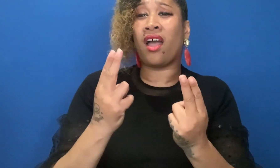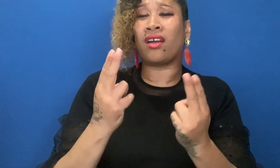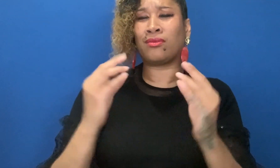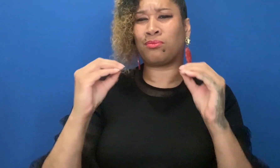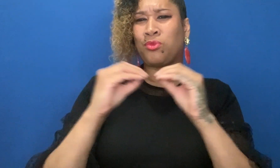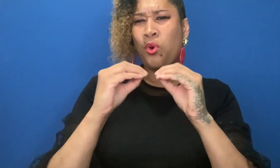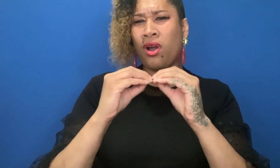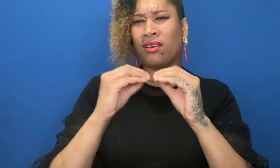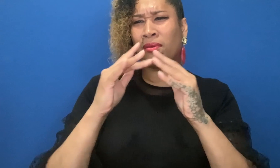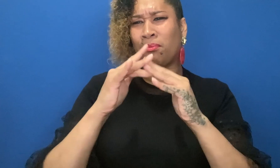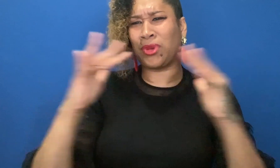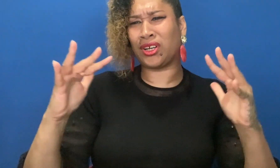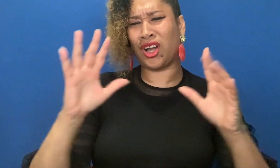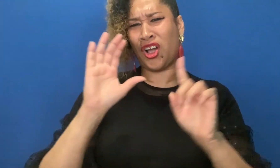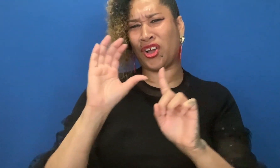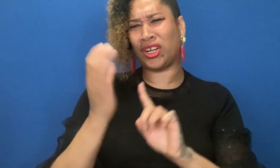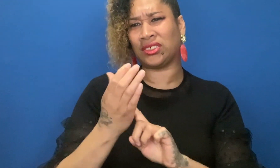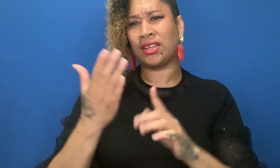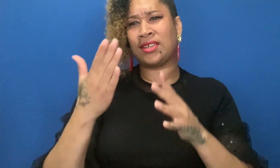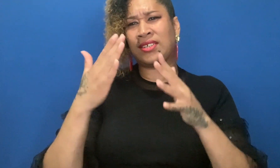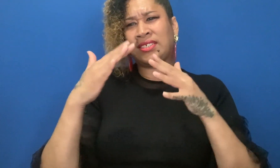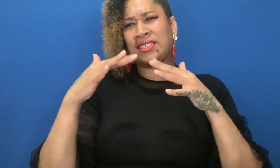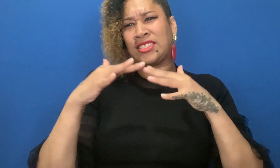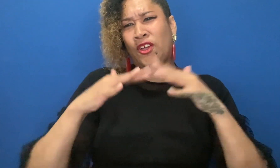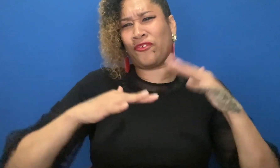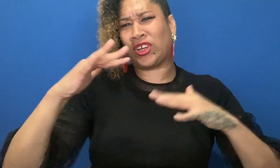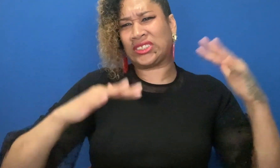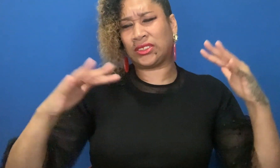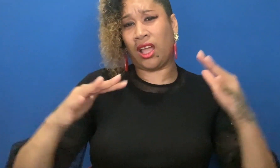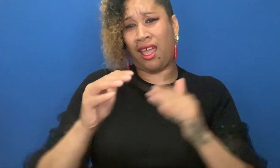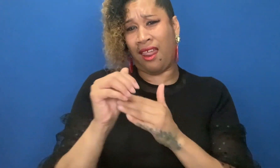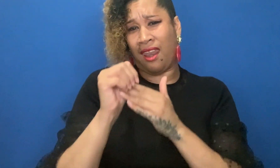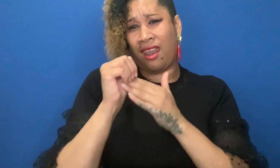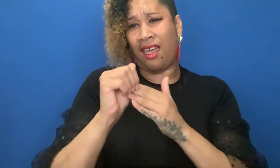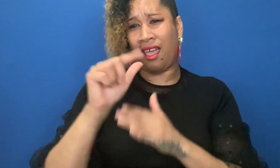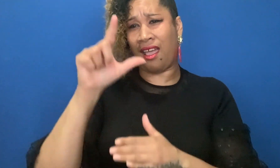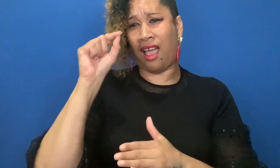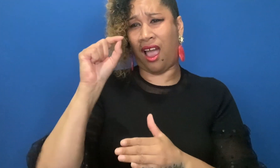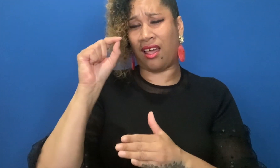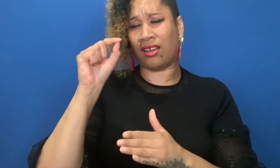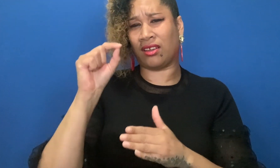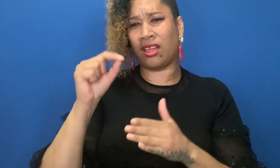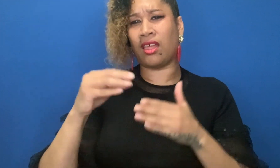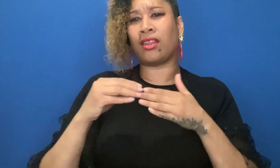Recommend more multicultural, diverse leaders